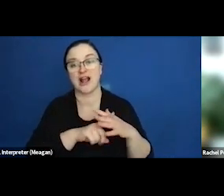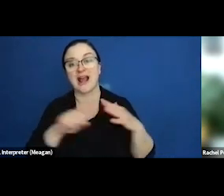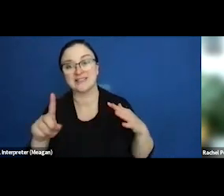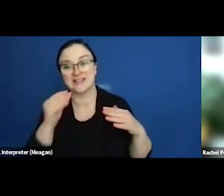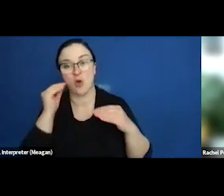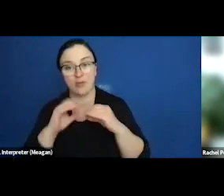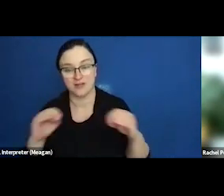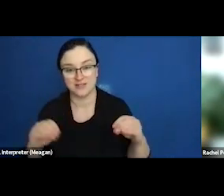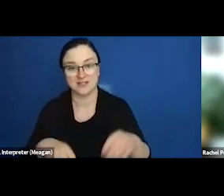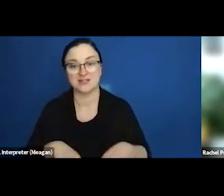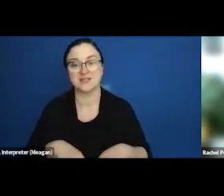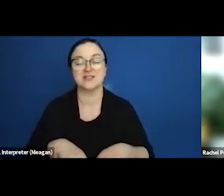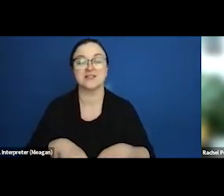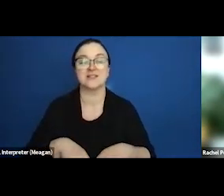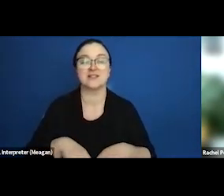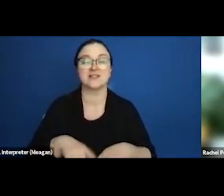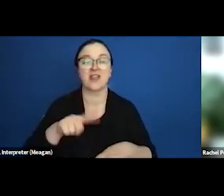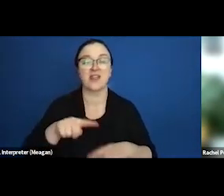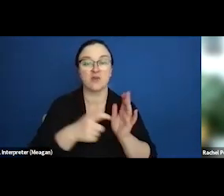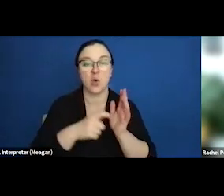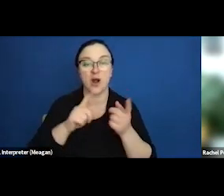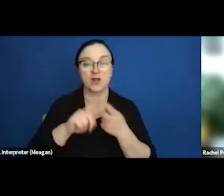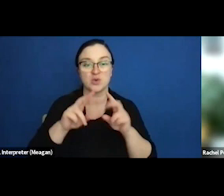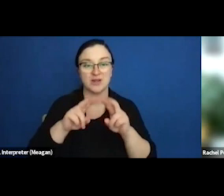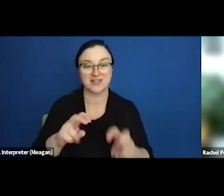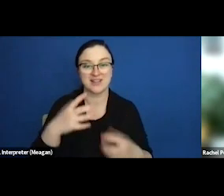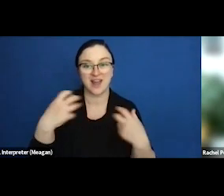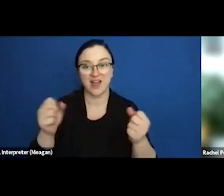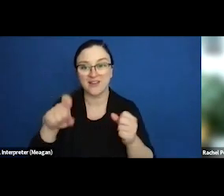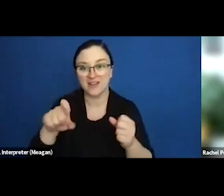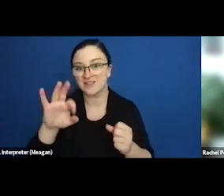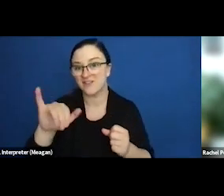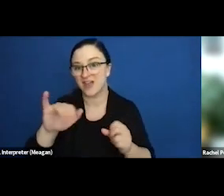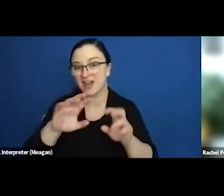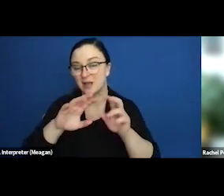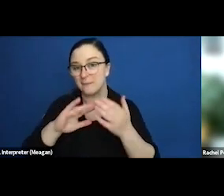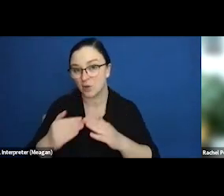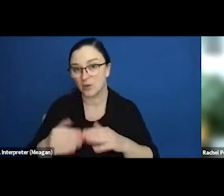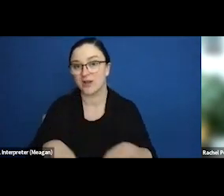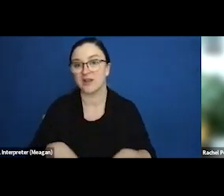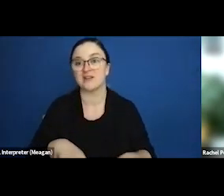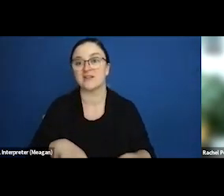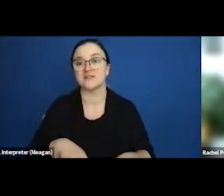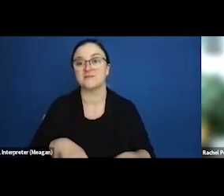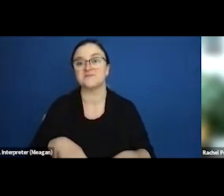They are required to assess the health needs of that community, and then in assessing the community health needs,